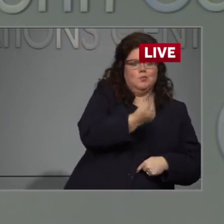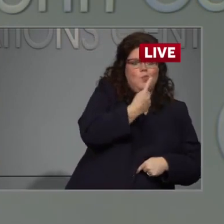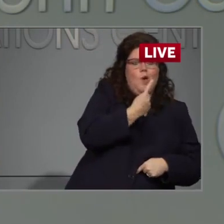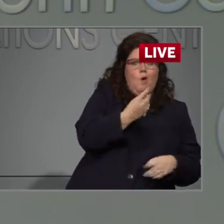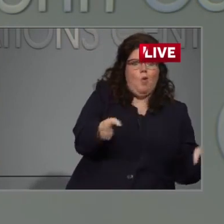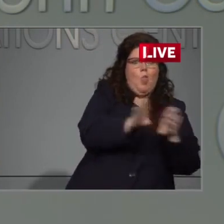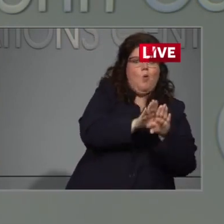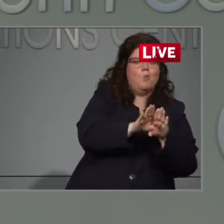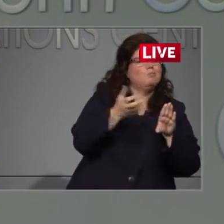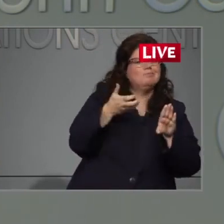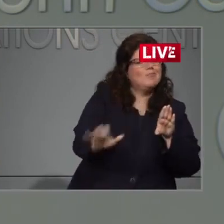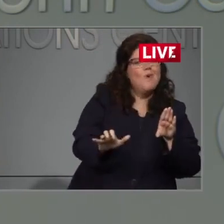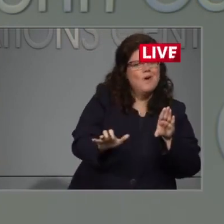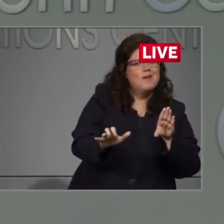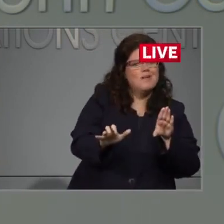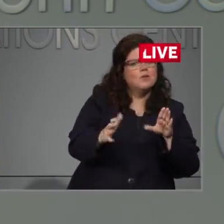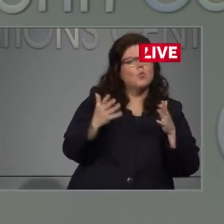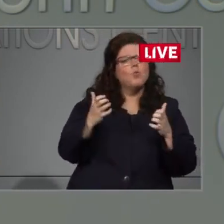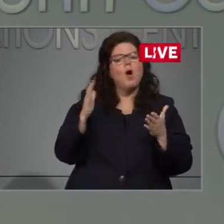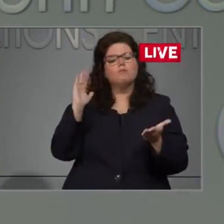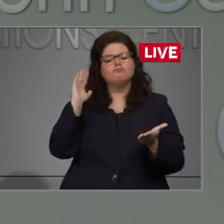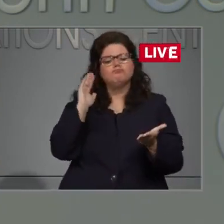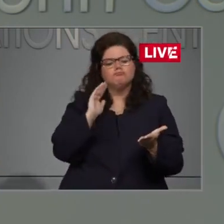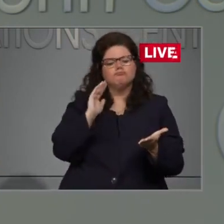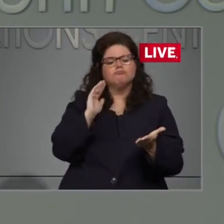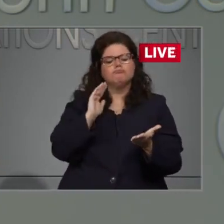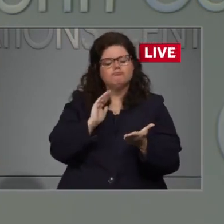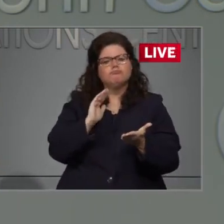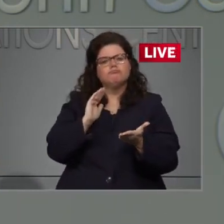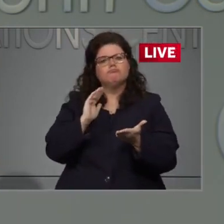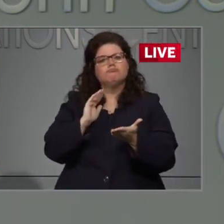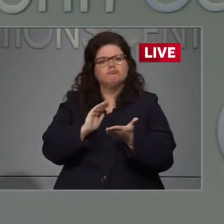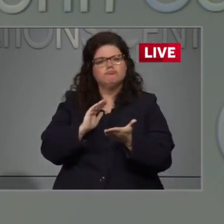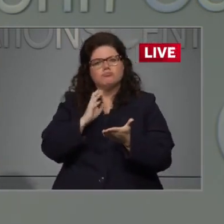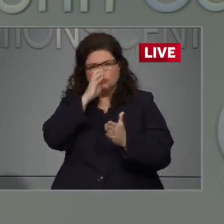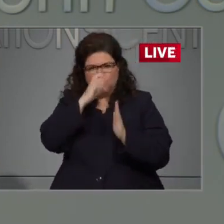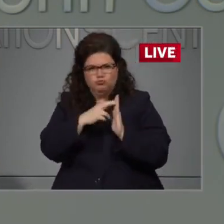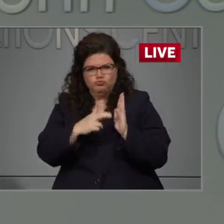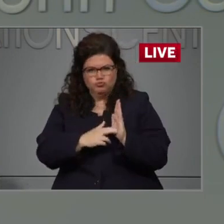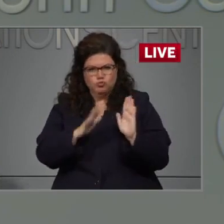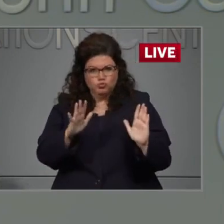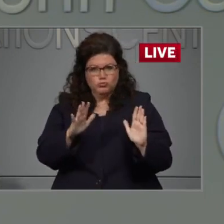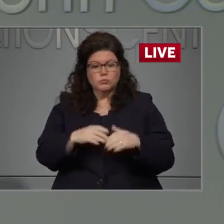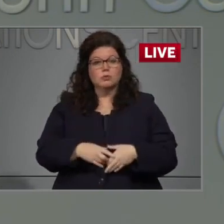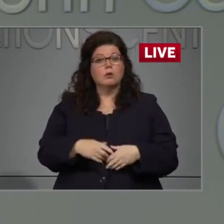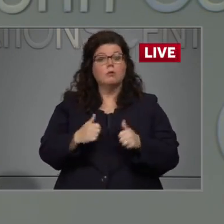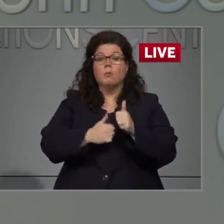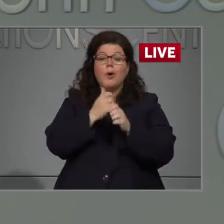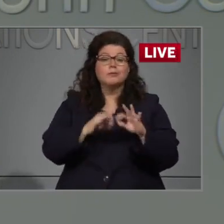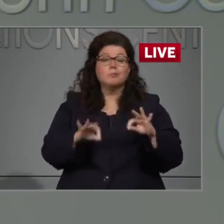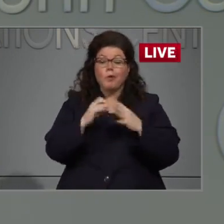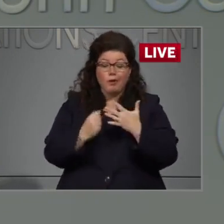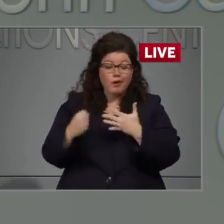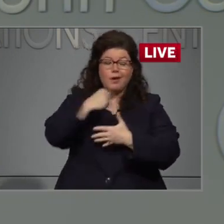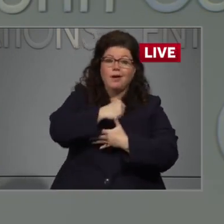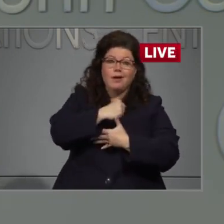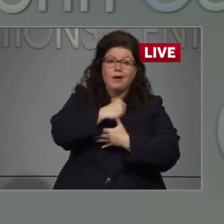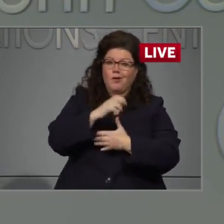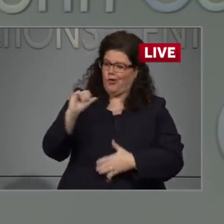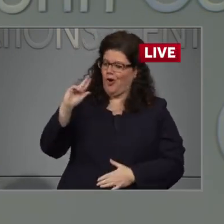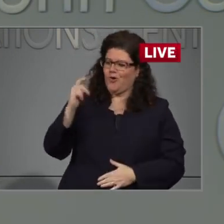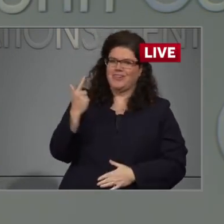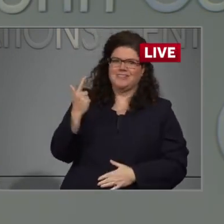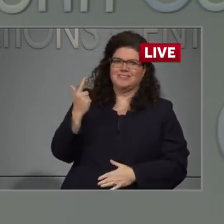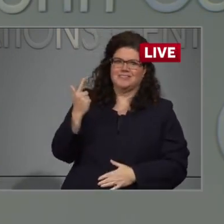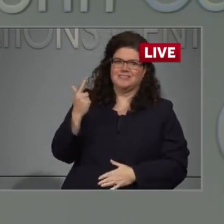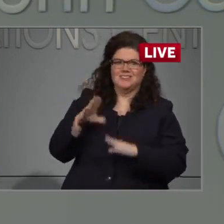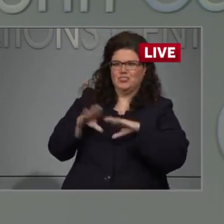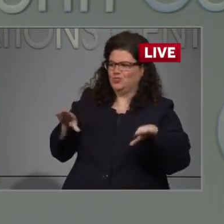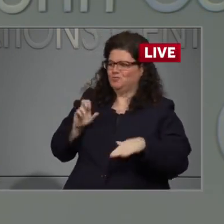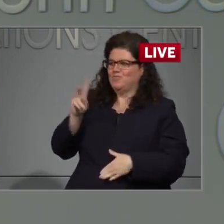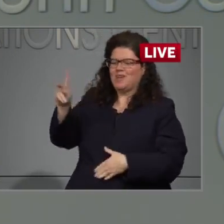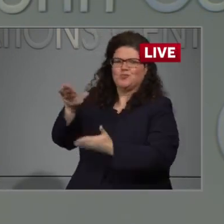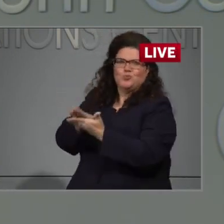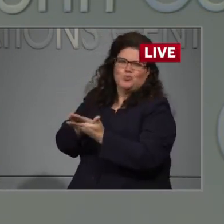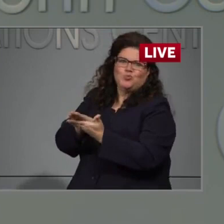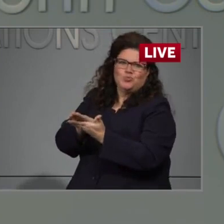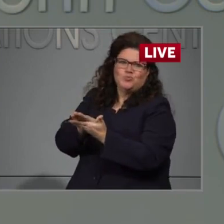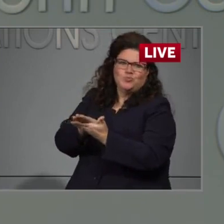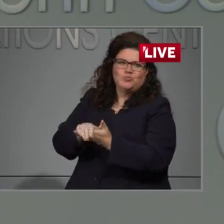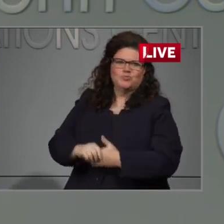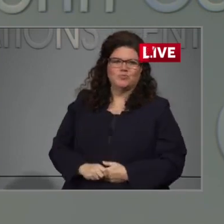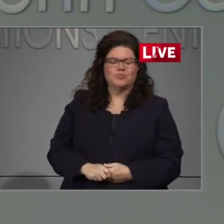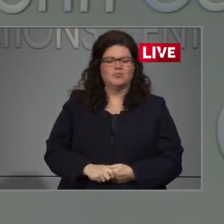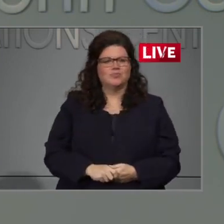WE WANT TO STABILIZE OUR NUMBERS SO WE CAN CONTINUE TO SAFELY EASE RESTRICTIONS AND MOST IMPORTANTLY GET OUR CHILDREN BACK IN SCHOOL.